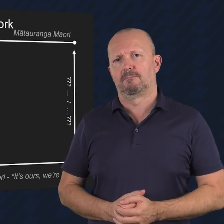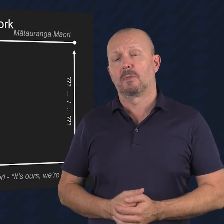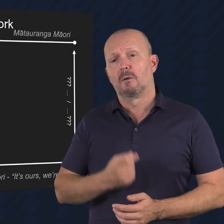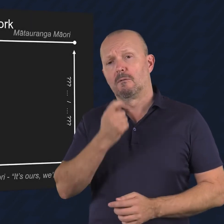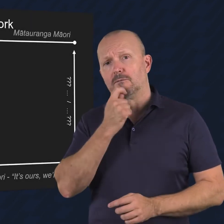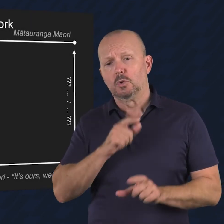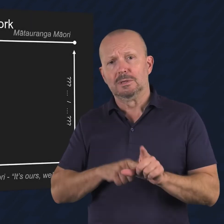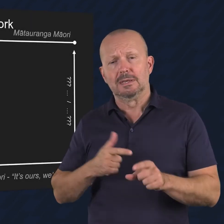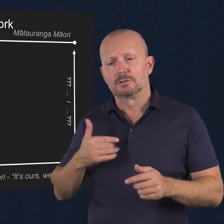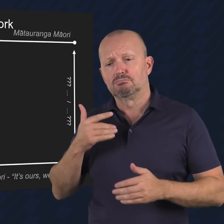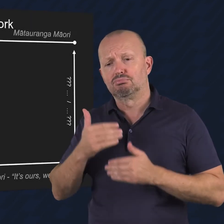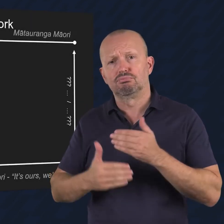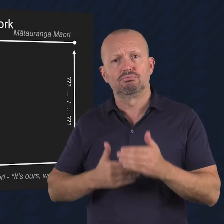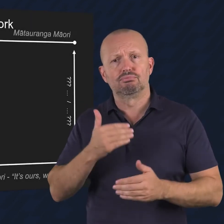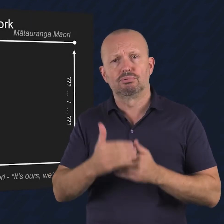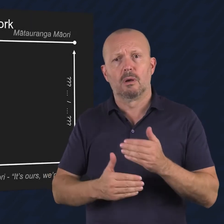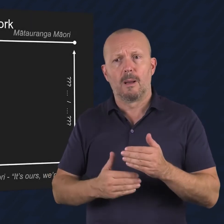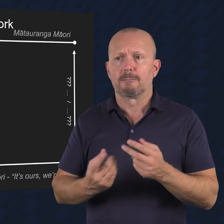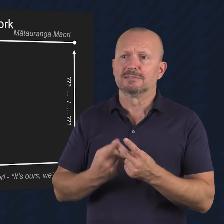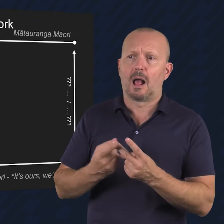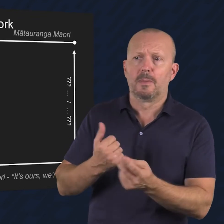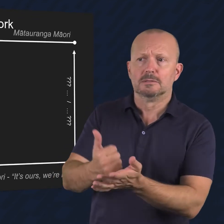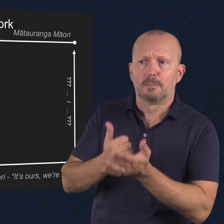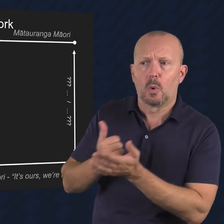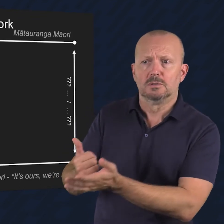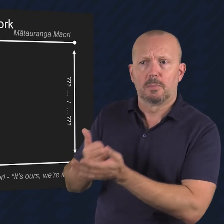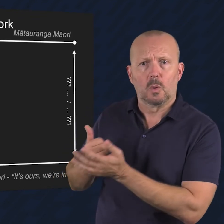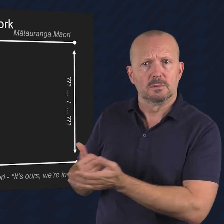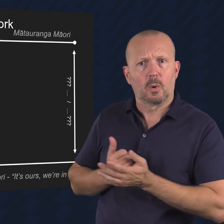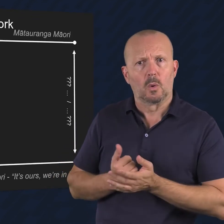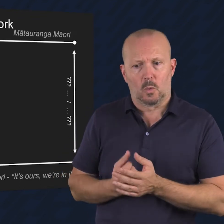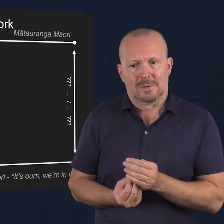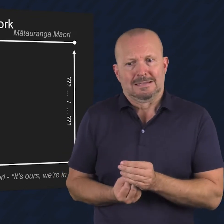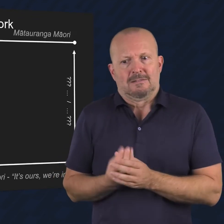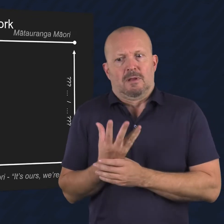Over several years and with support from archivist Abby Wharne, we developed additional workable tools